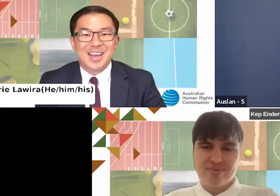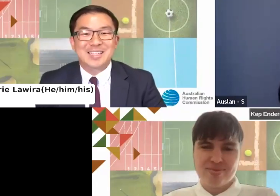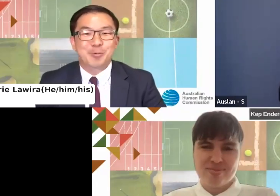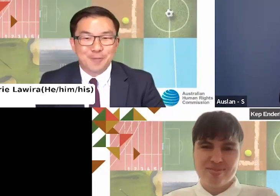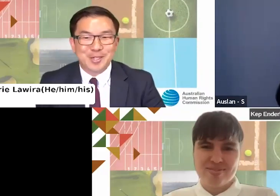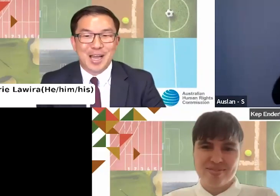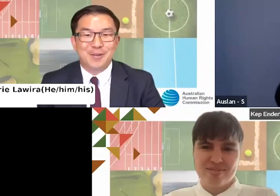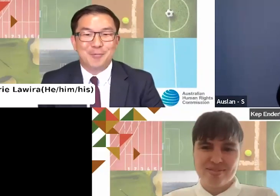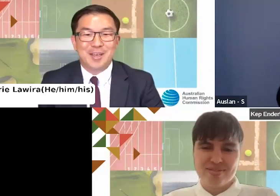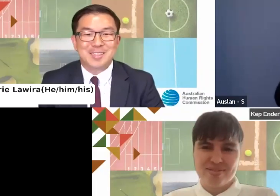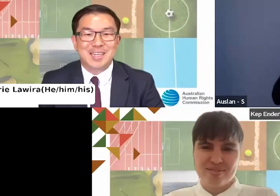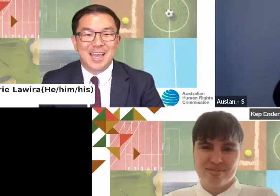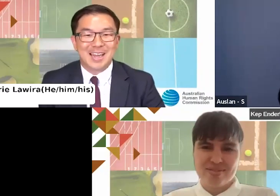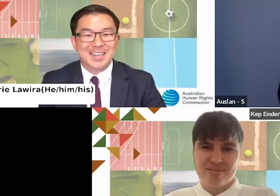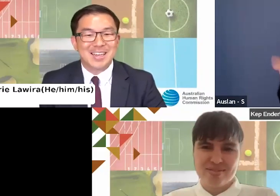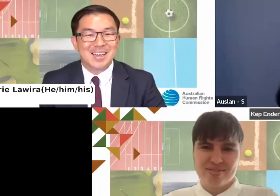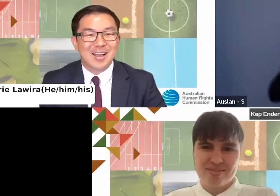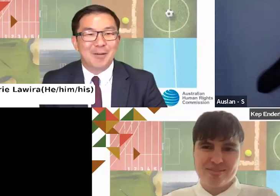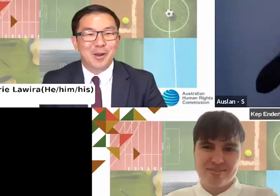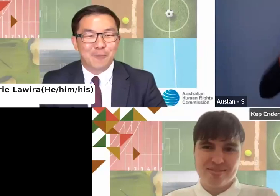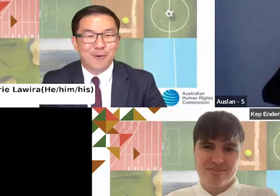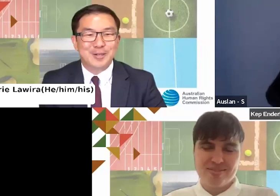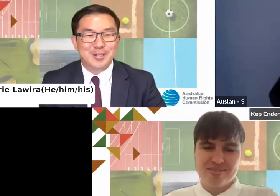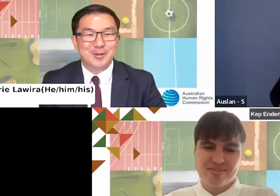It's a privilege to have you with us today, Ellen, and we look forward to